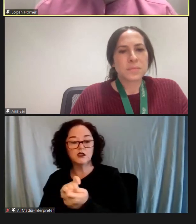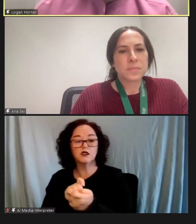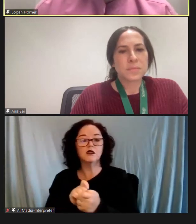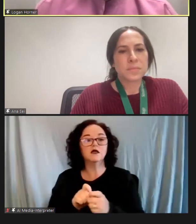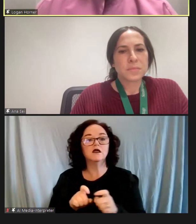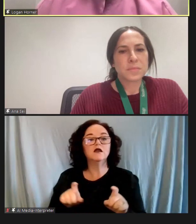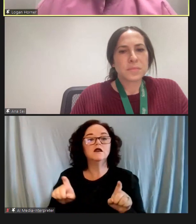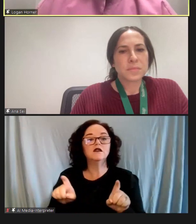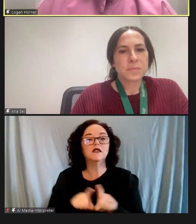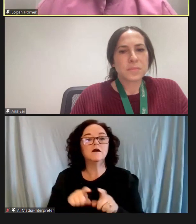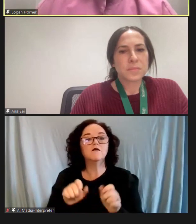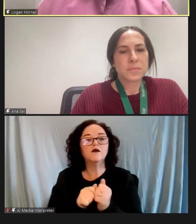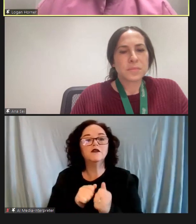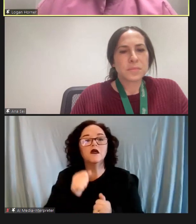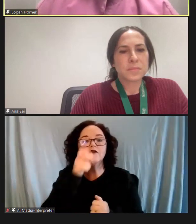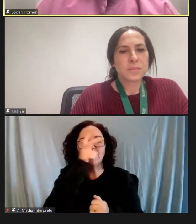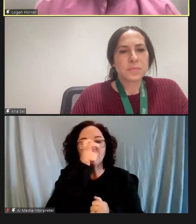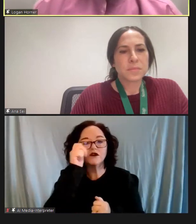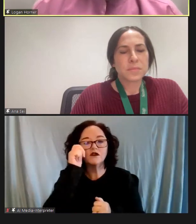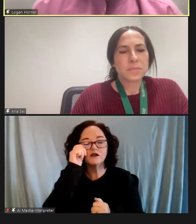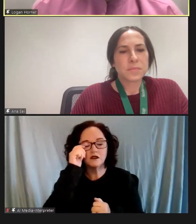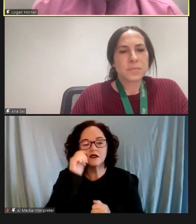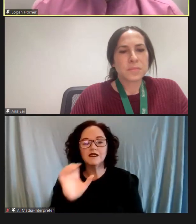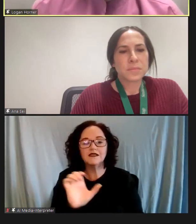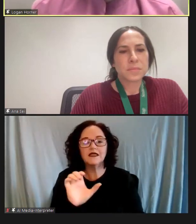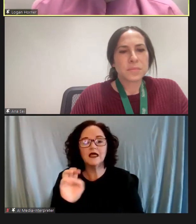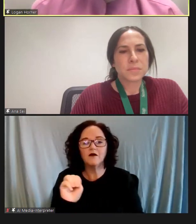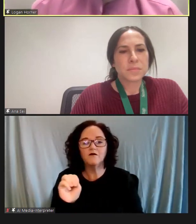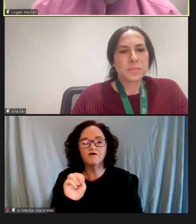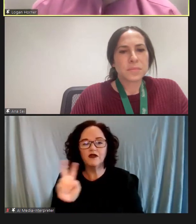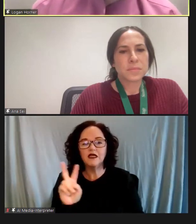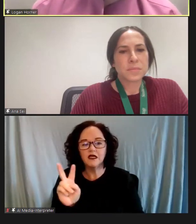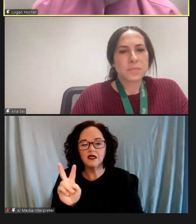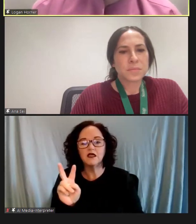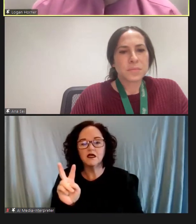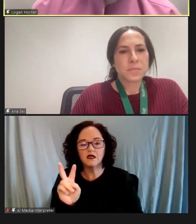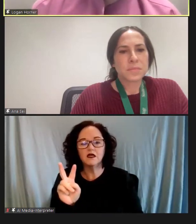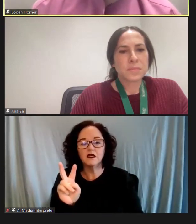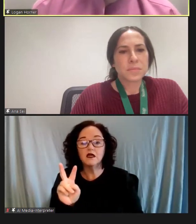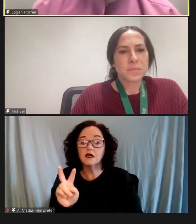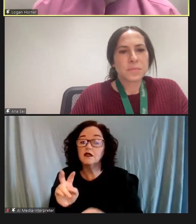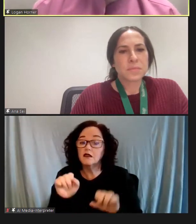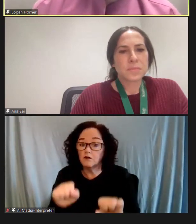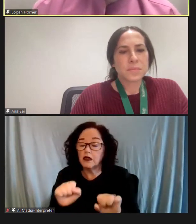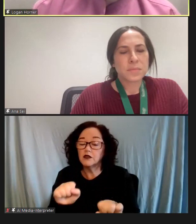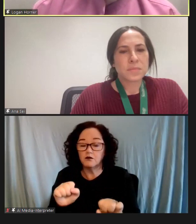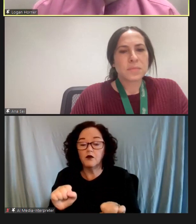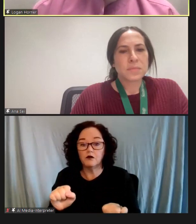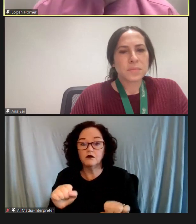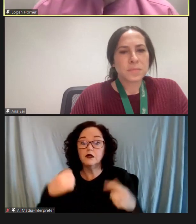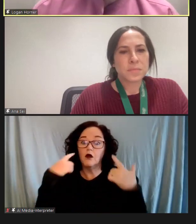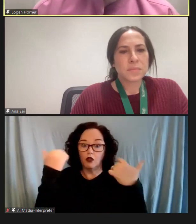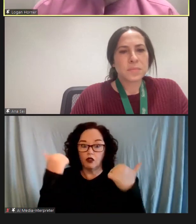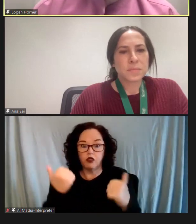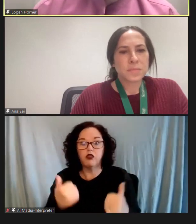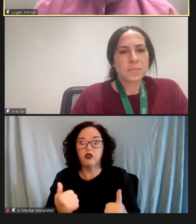if they have CMV their hearing could progress and if